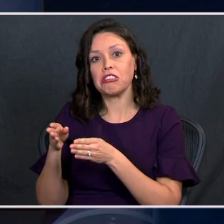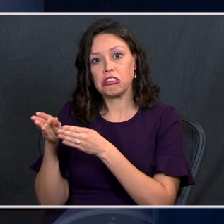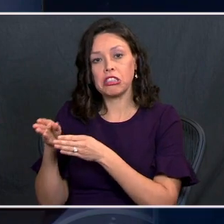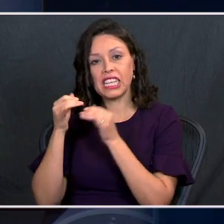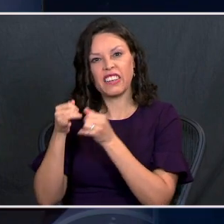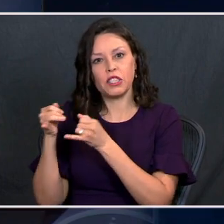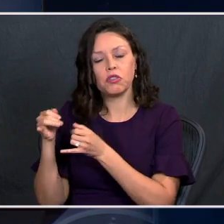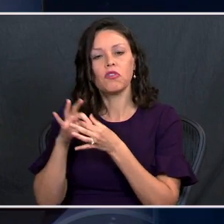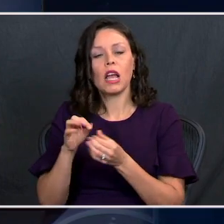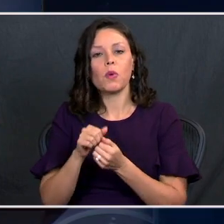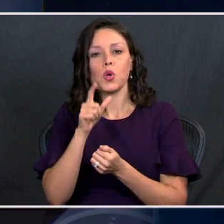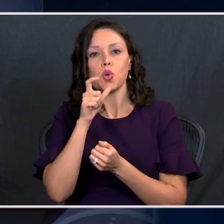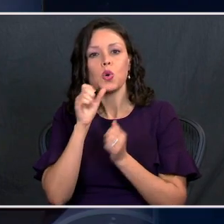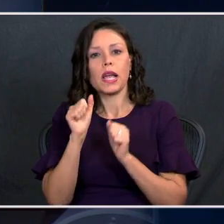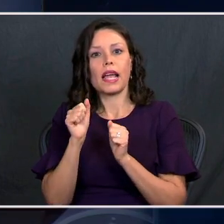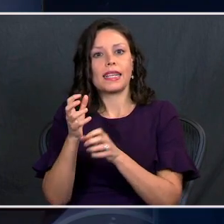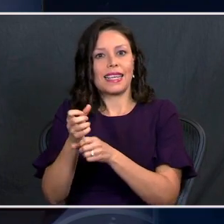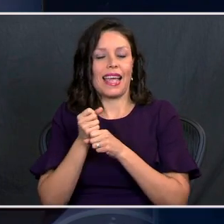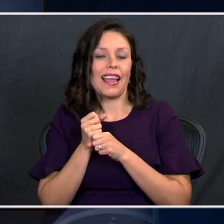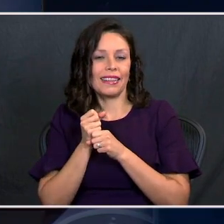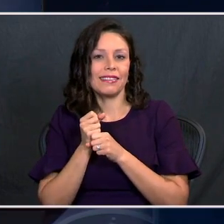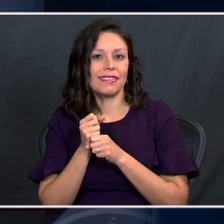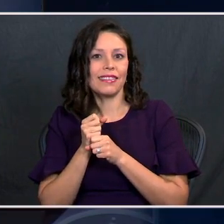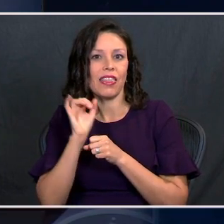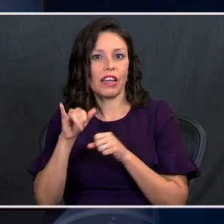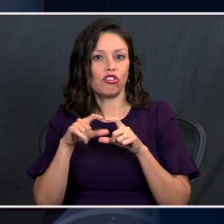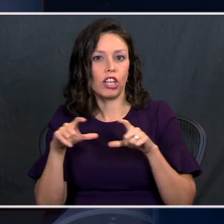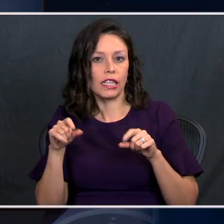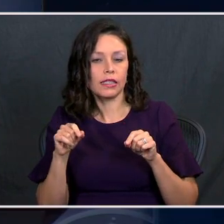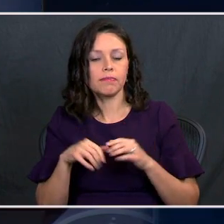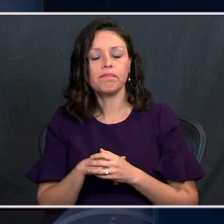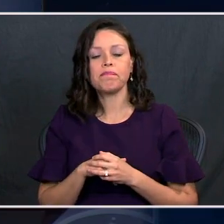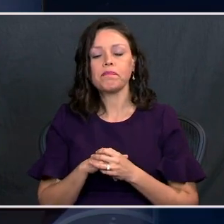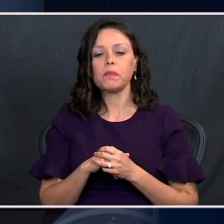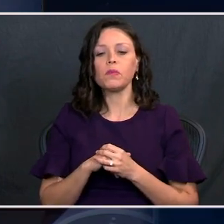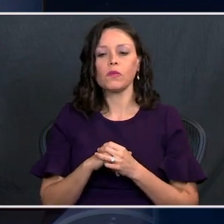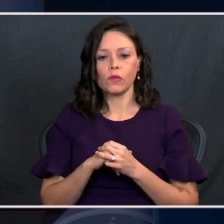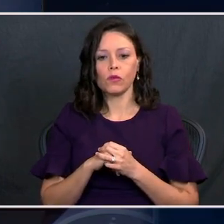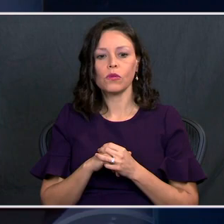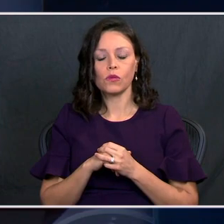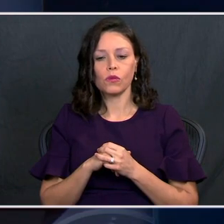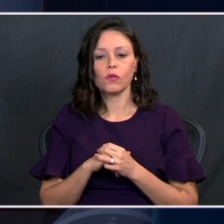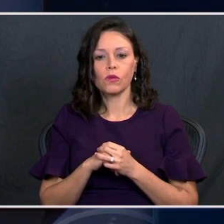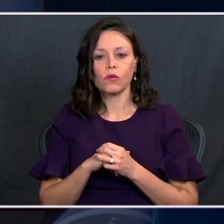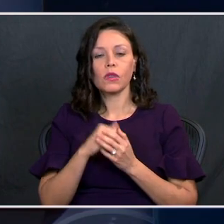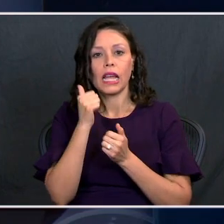in terms of who would have access to that -- those checks. And each component of this package